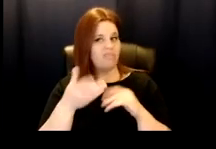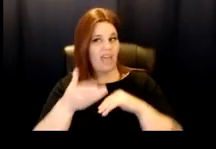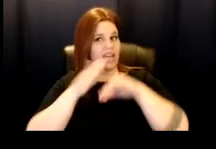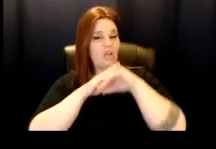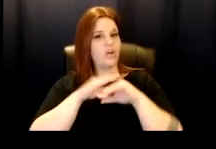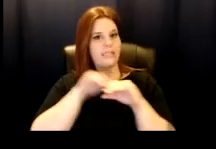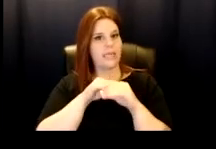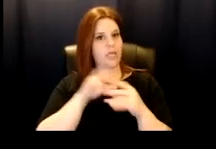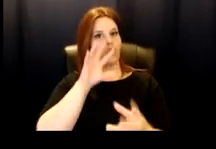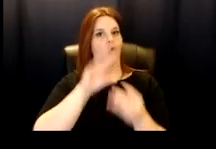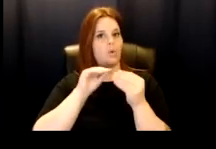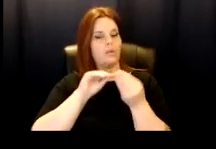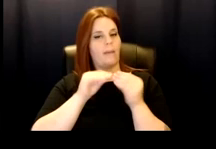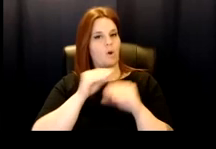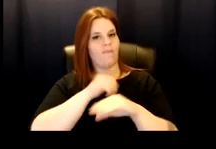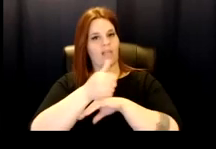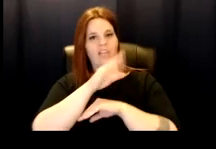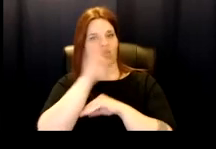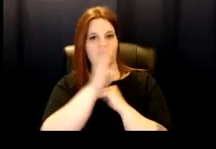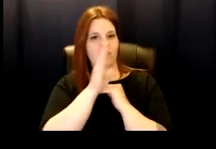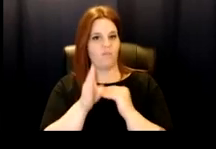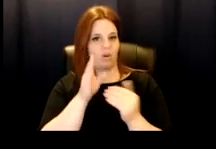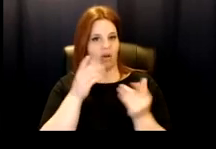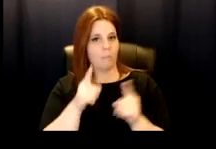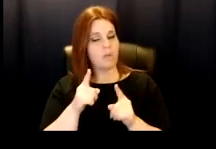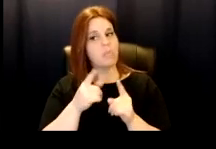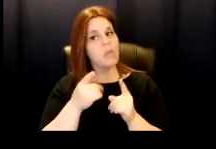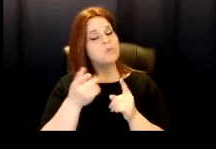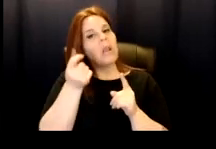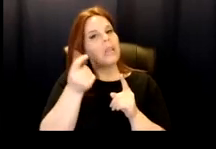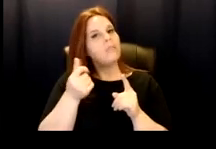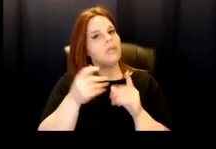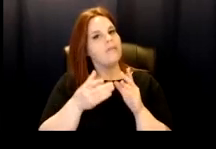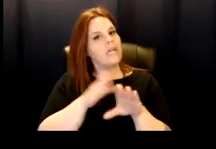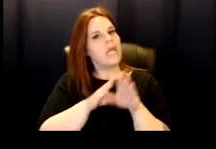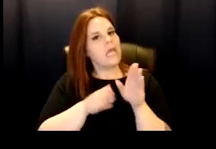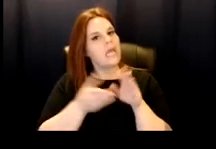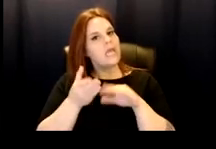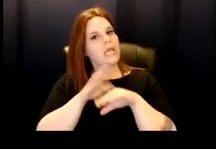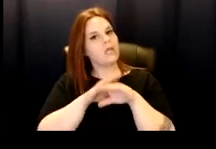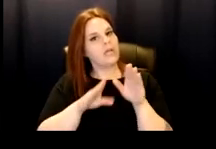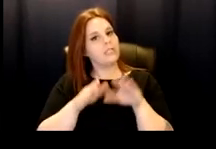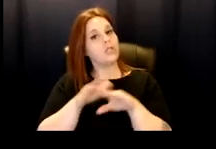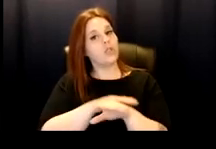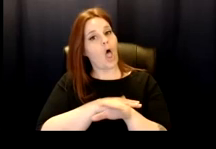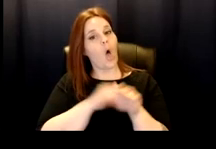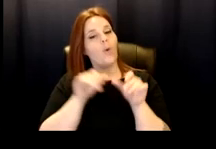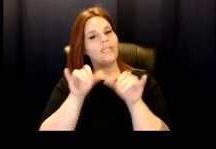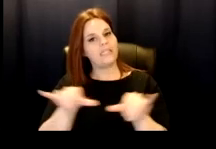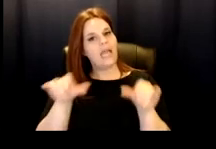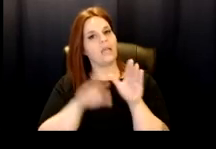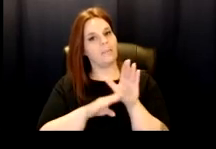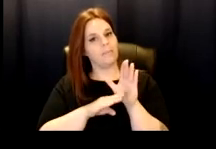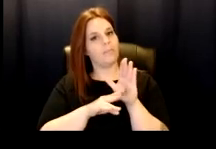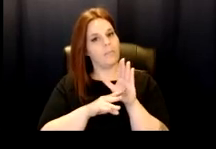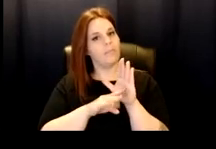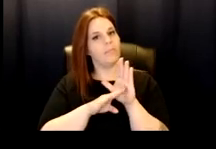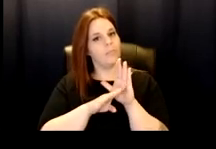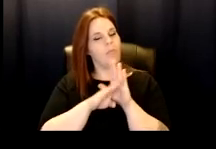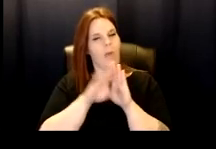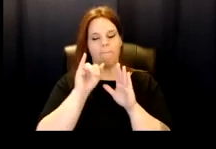number of allegations slow and steady from 2009 on up. But that pattern is very similar